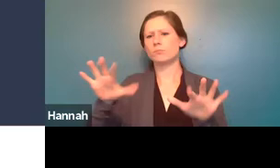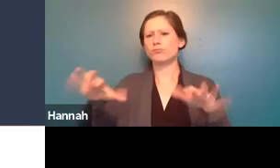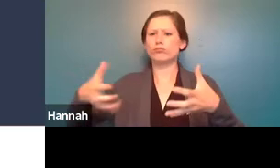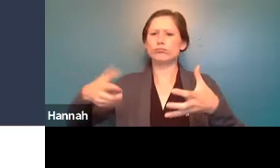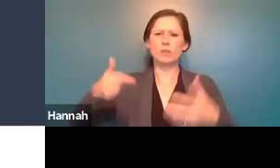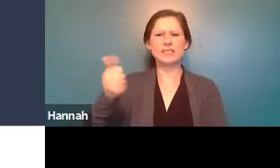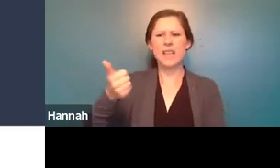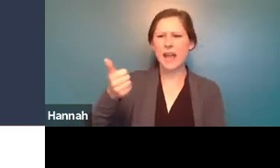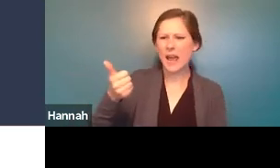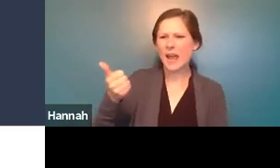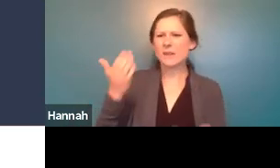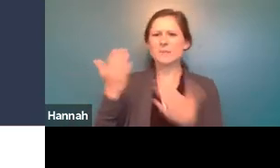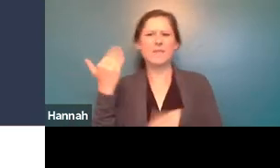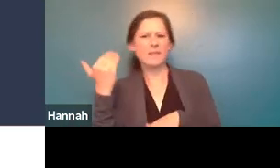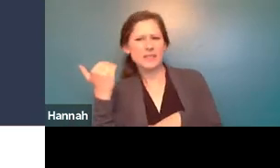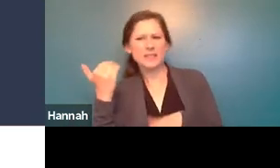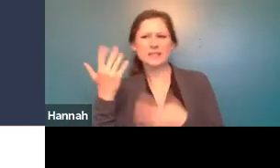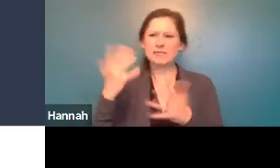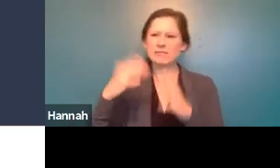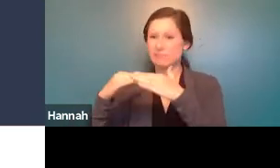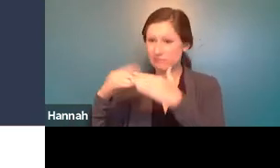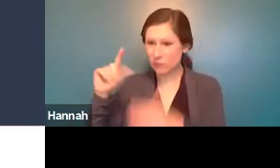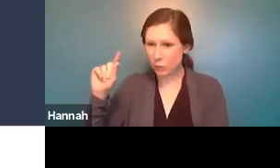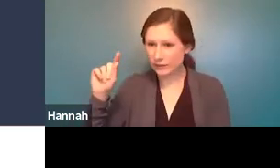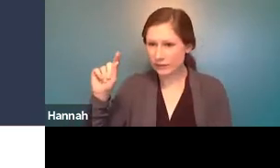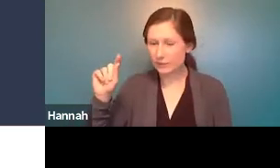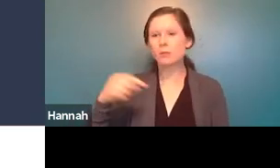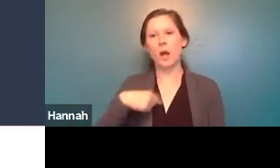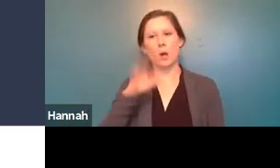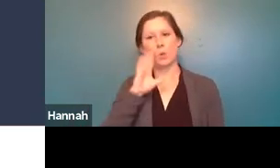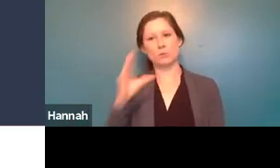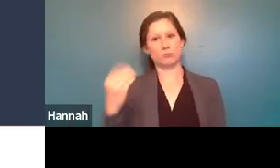15, 20 at the very most. I should tell you that nobody had edited